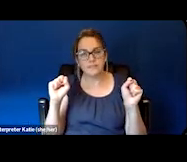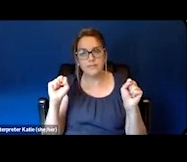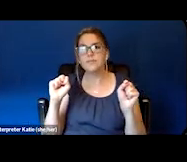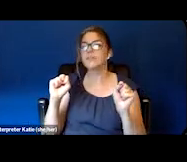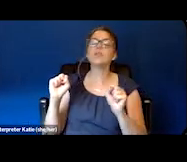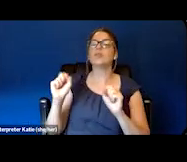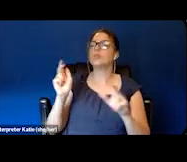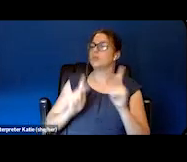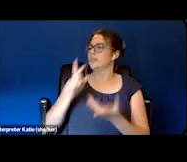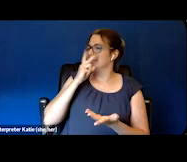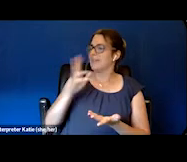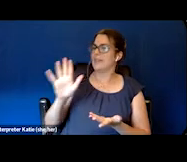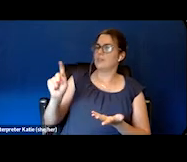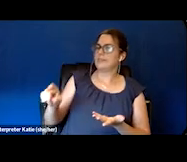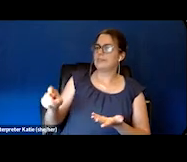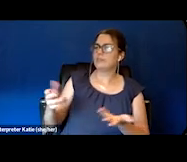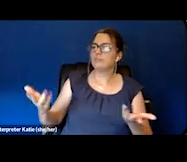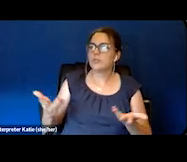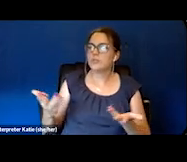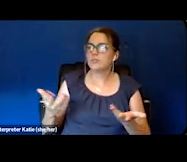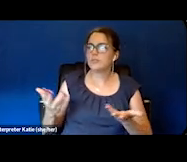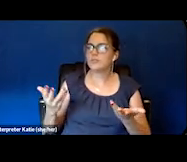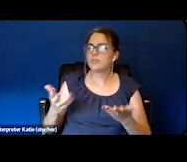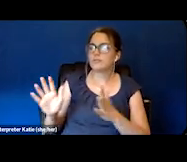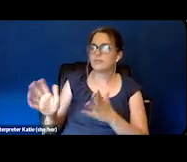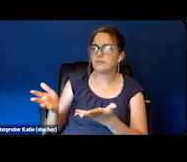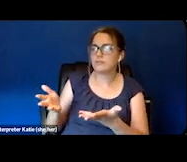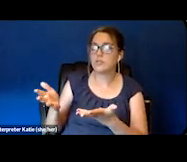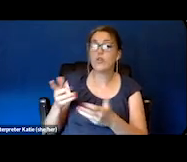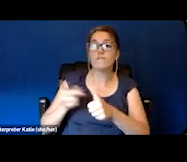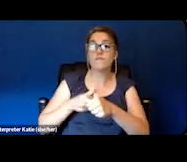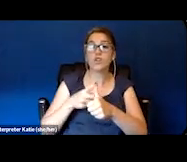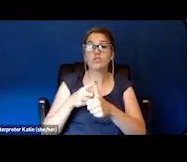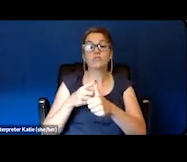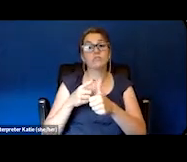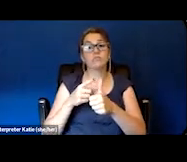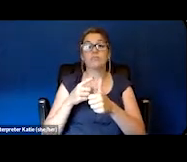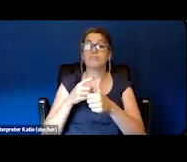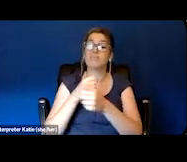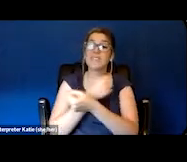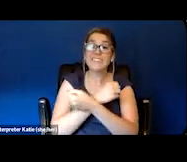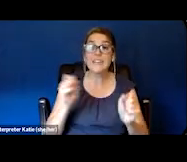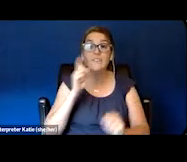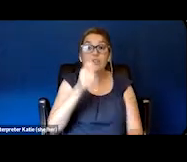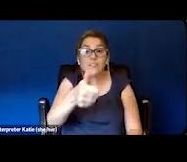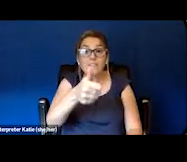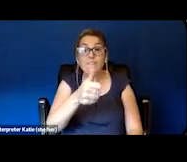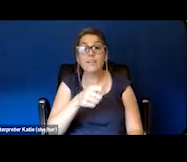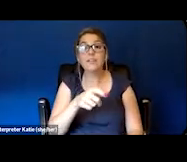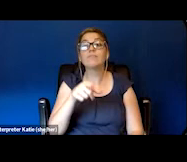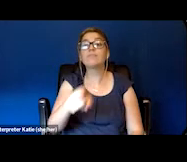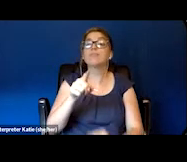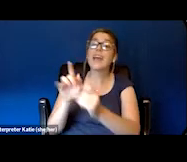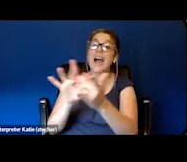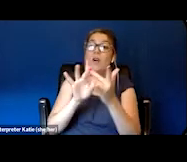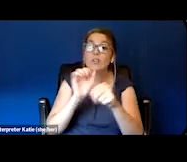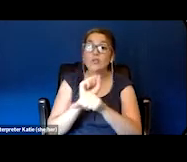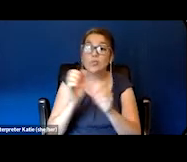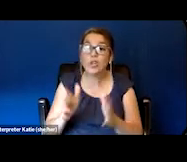and that means prioritizing safety for yourself as an outreach worker, as a prescriber, as a person,